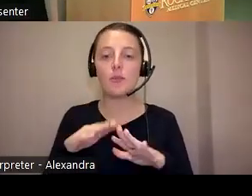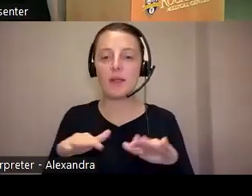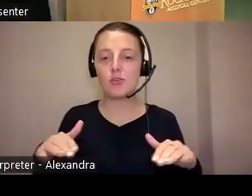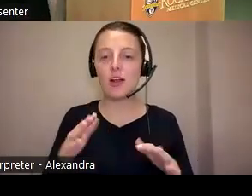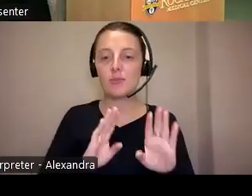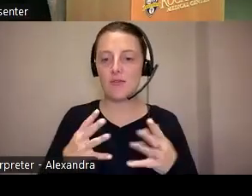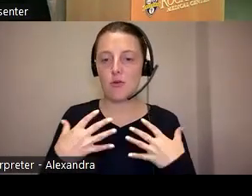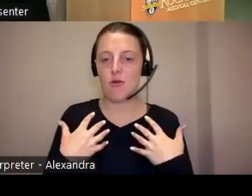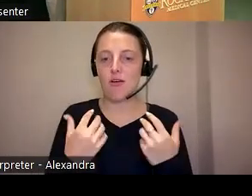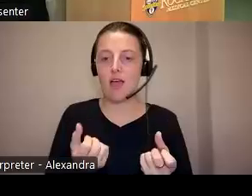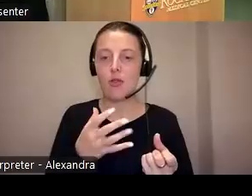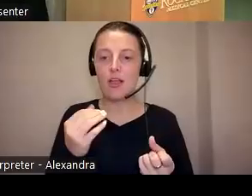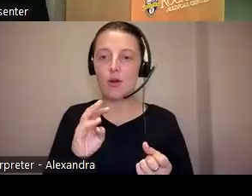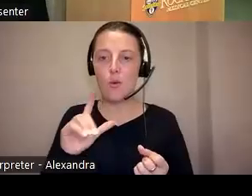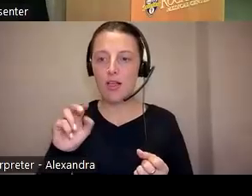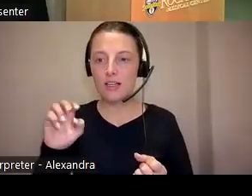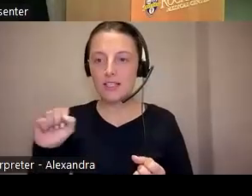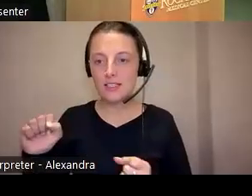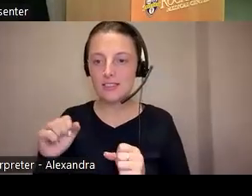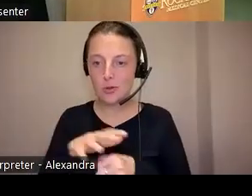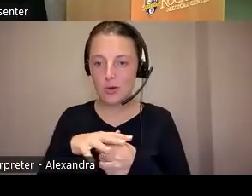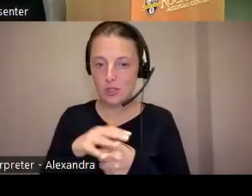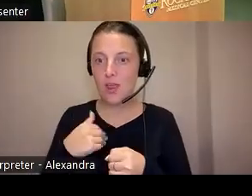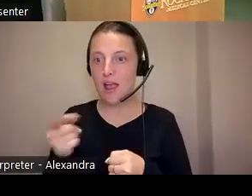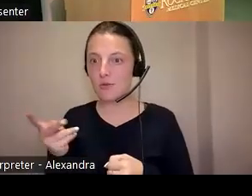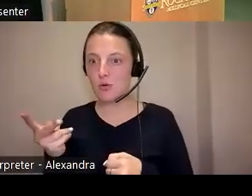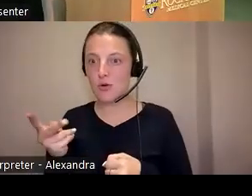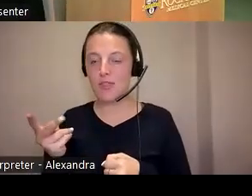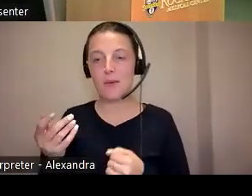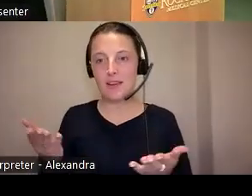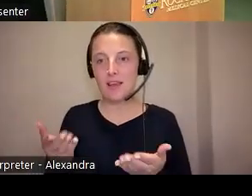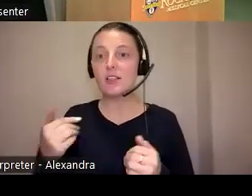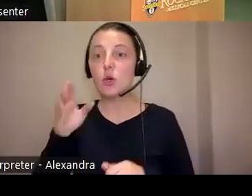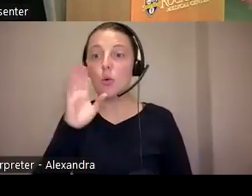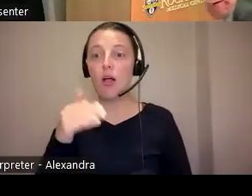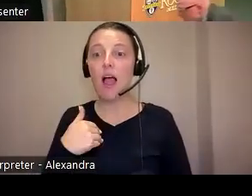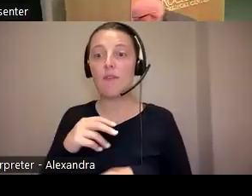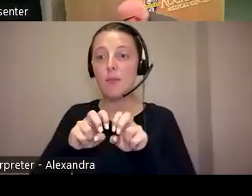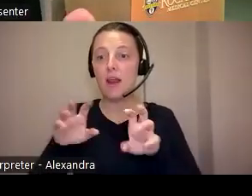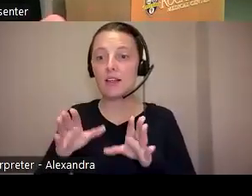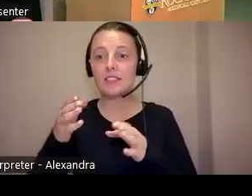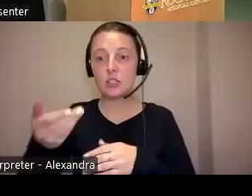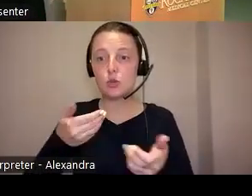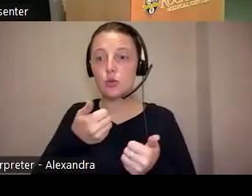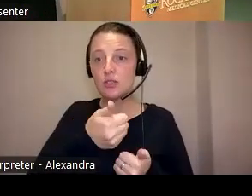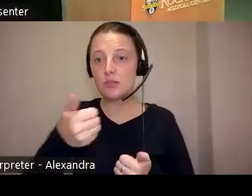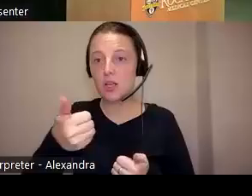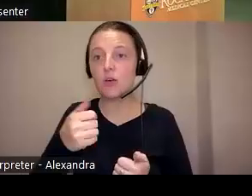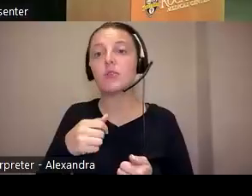them join as well. But we're going to have the panelists introduce themselves and have our moderators come up. We'll transition into the panel part of our presentation.